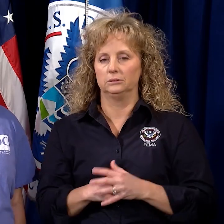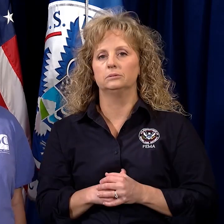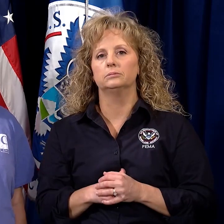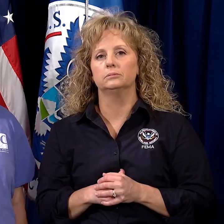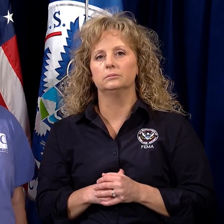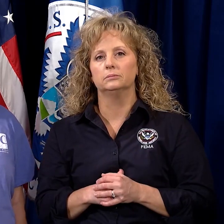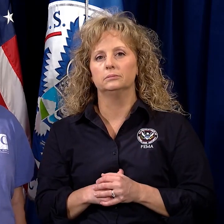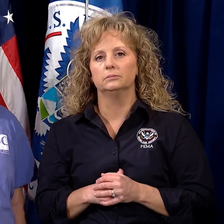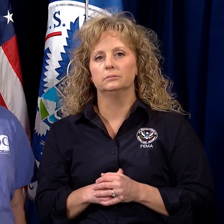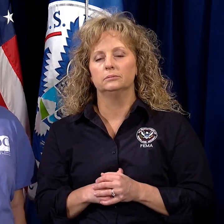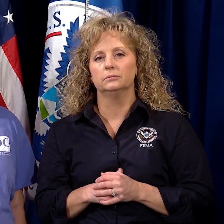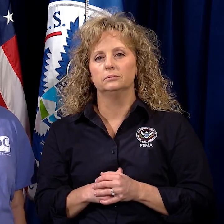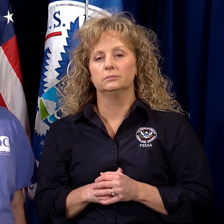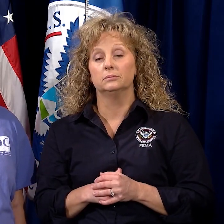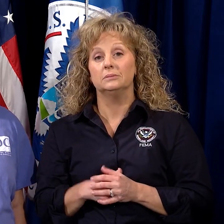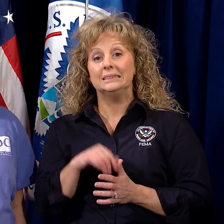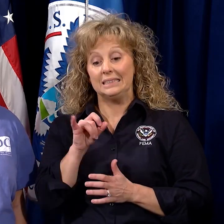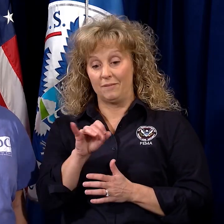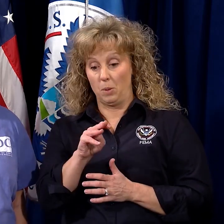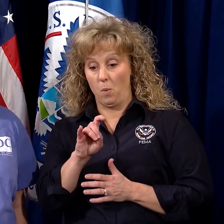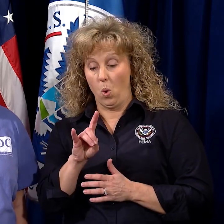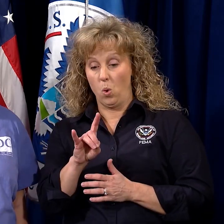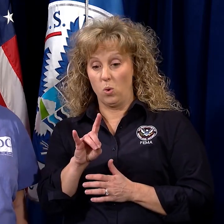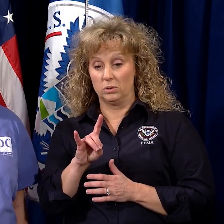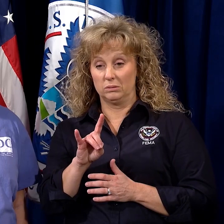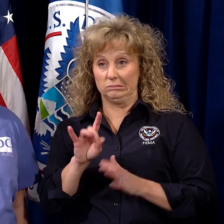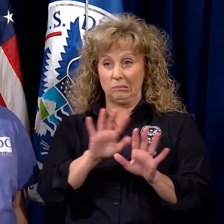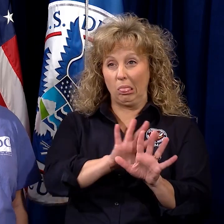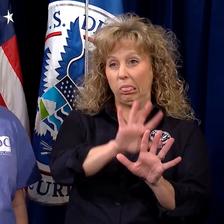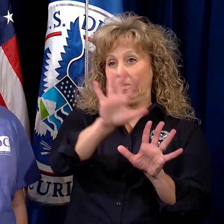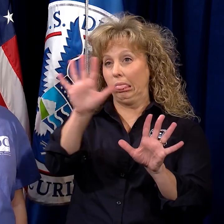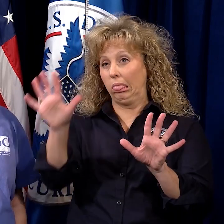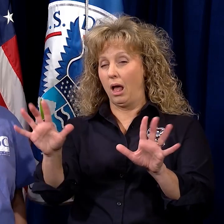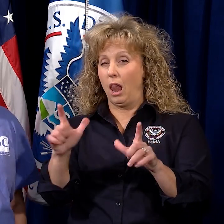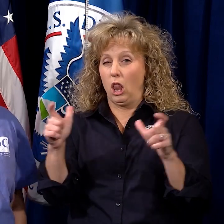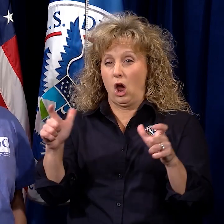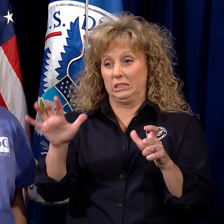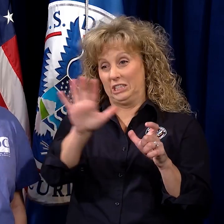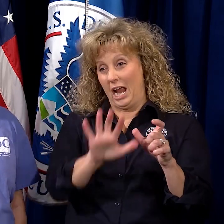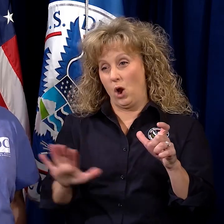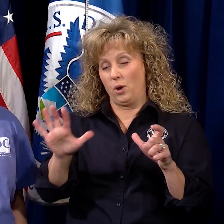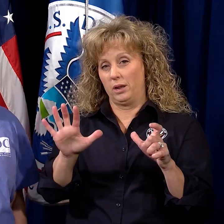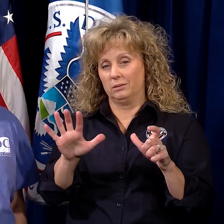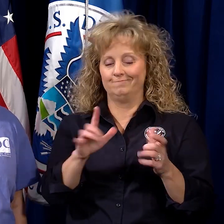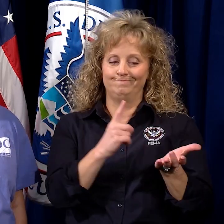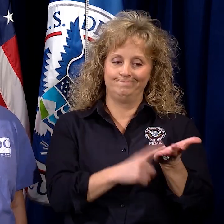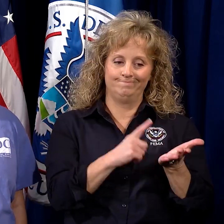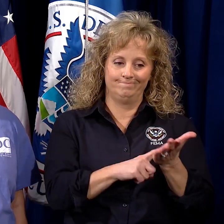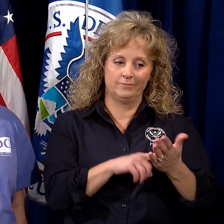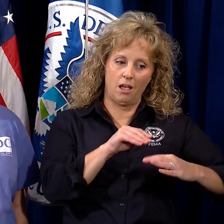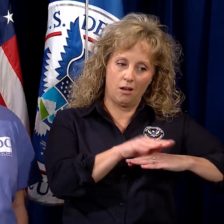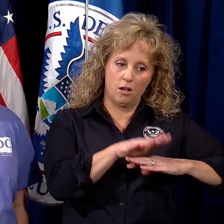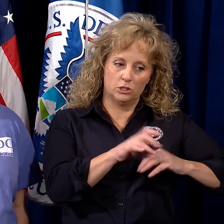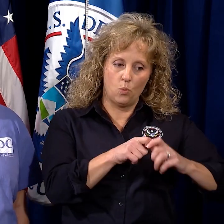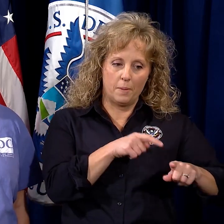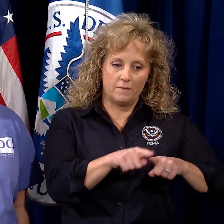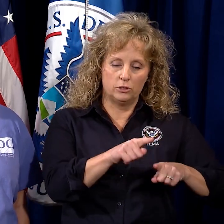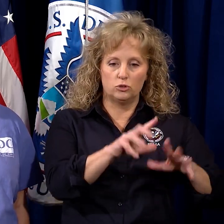If the mold covers a significantly large area, consider getting a consult with a professional to remove it.